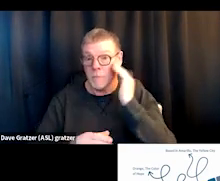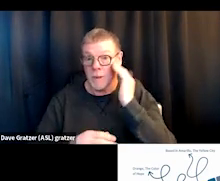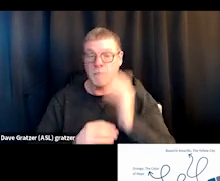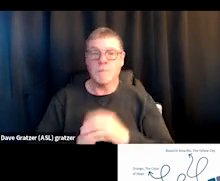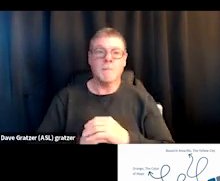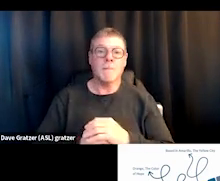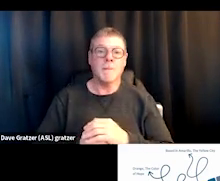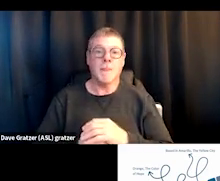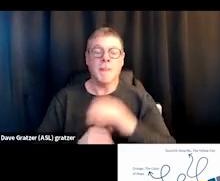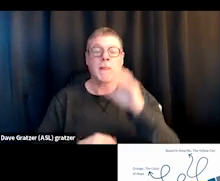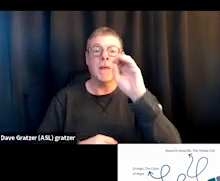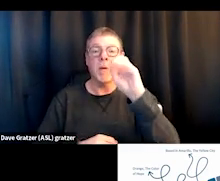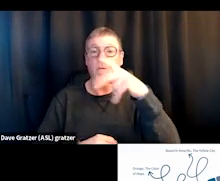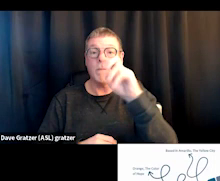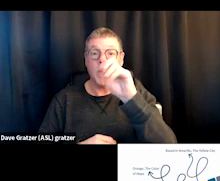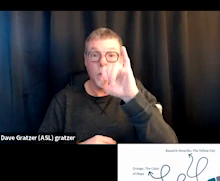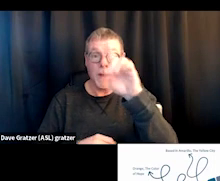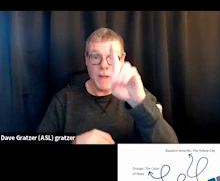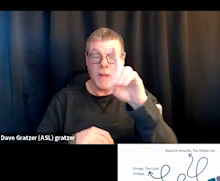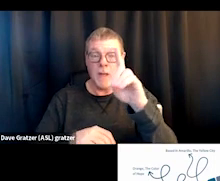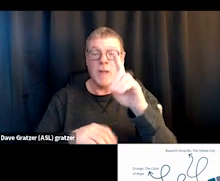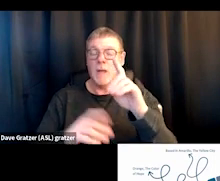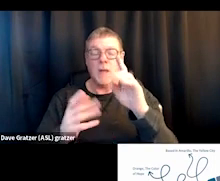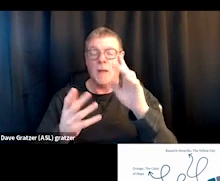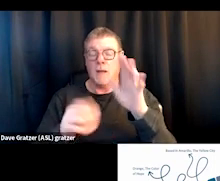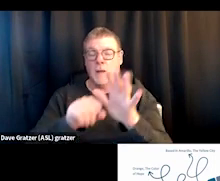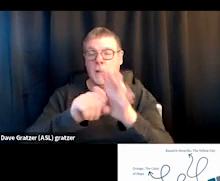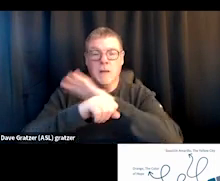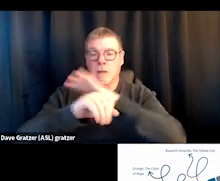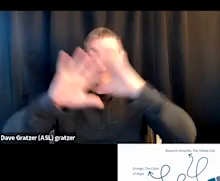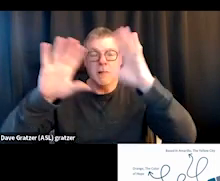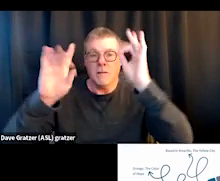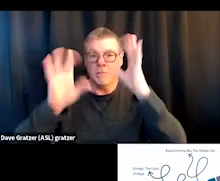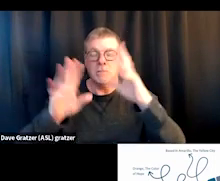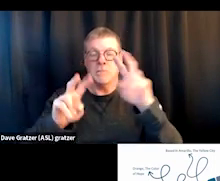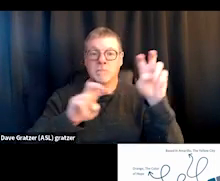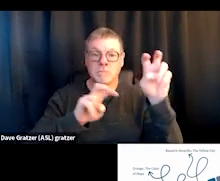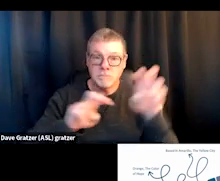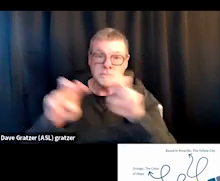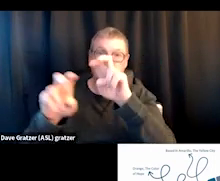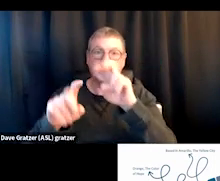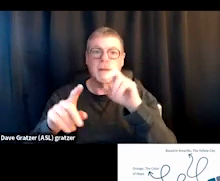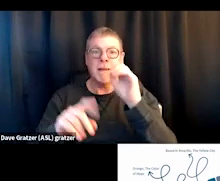the opioid epidemic has basically shifted the average profile of the people that we're serving